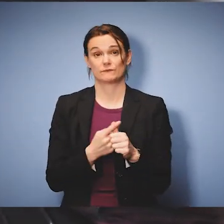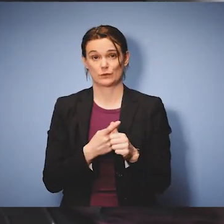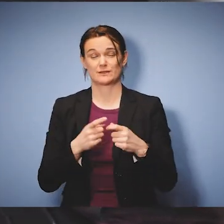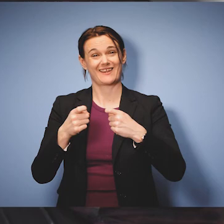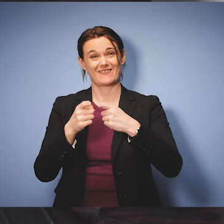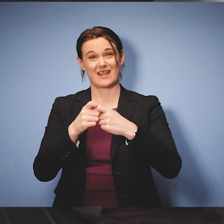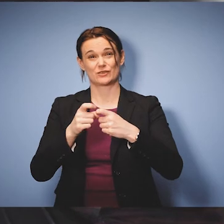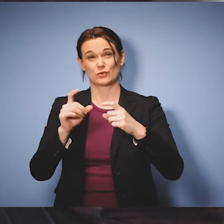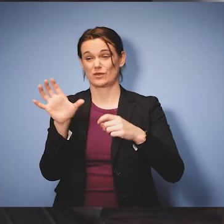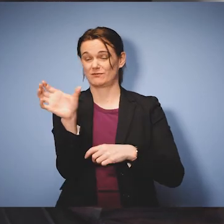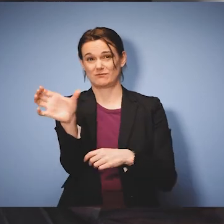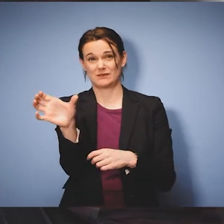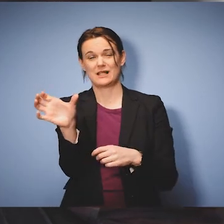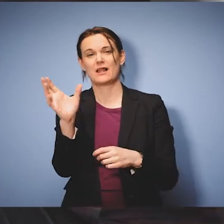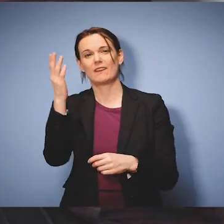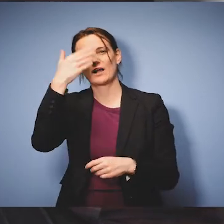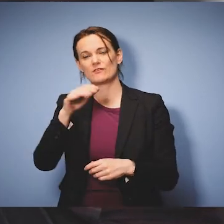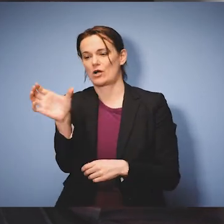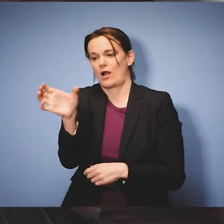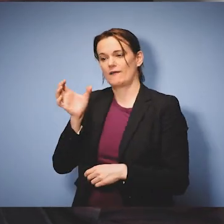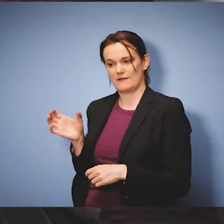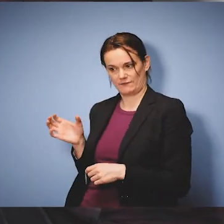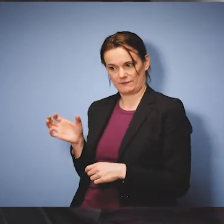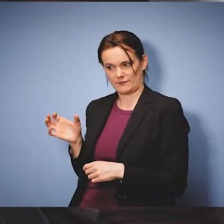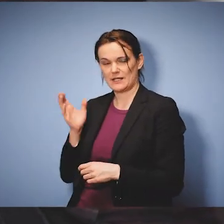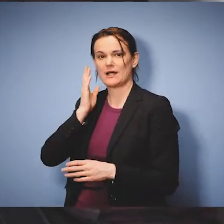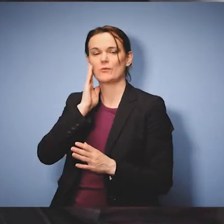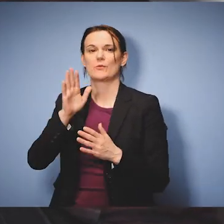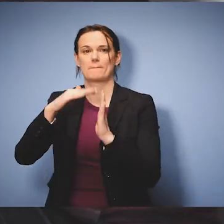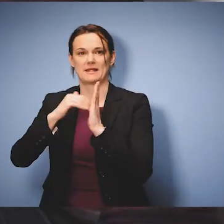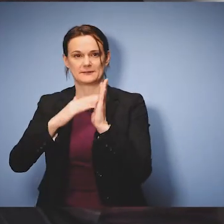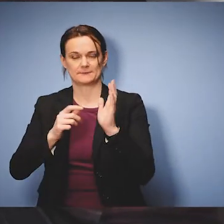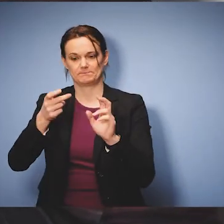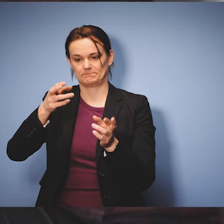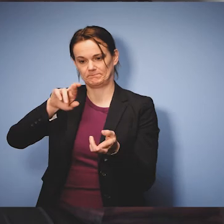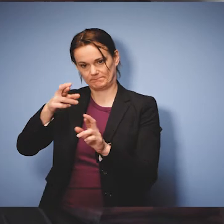And since we're painting the wall white we're also gonna update that as well. You just need a flathead screwdriver.